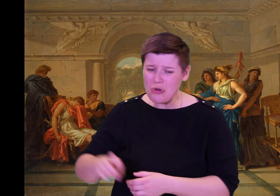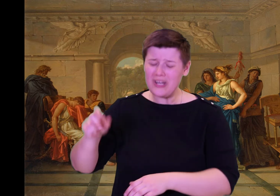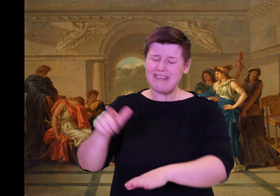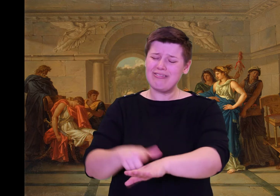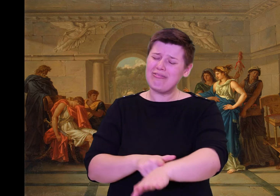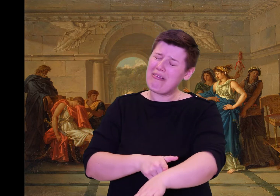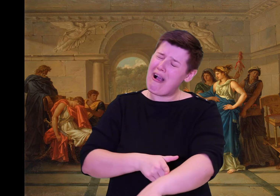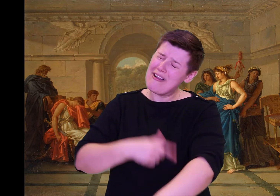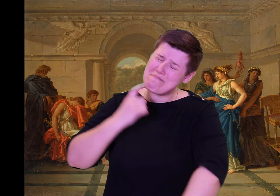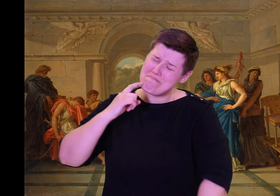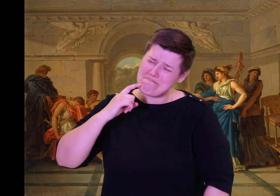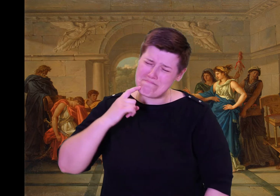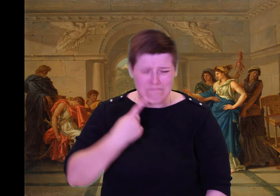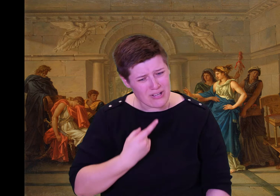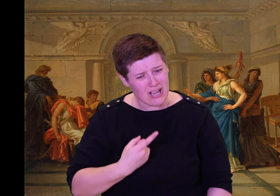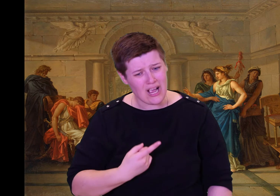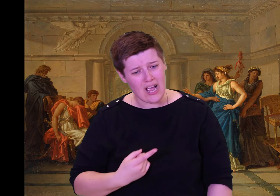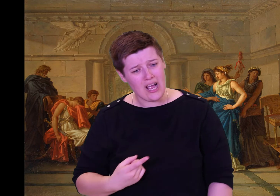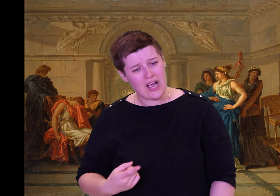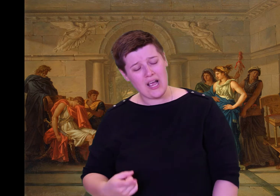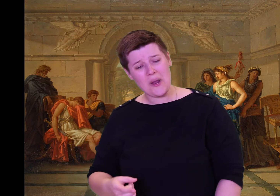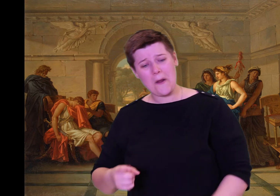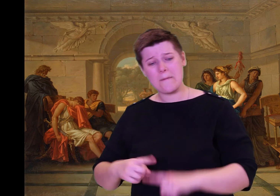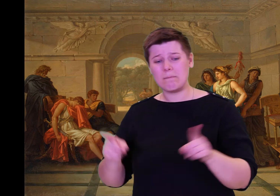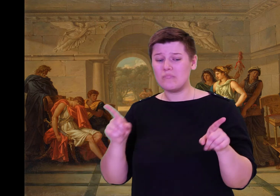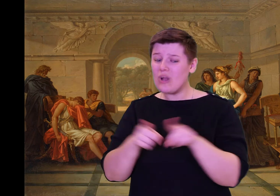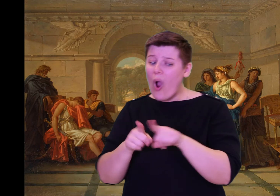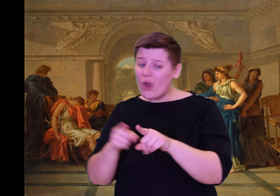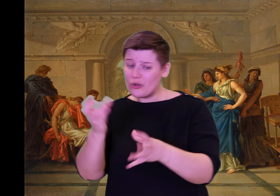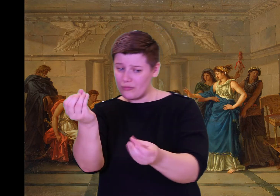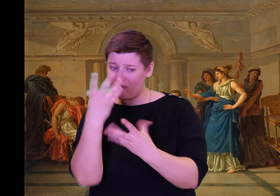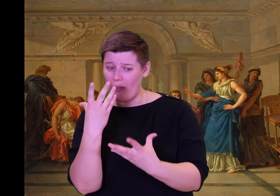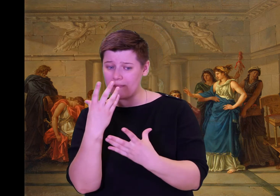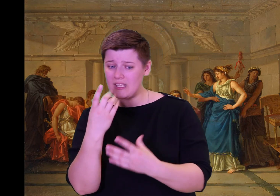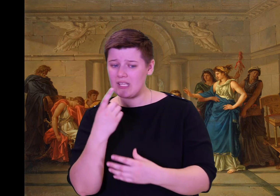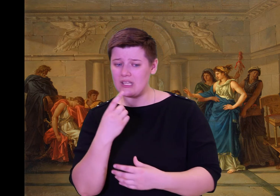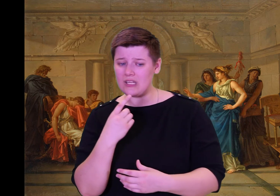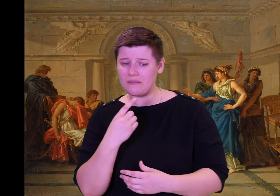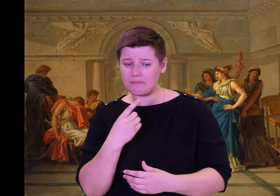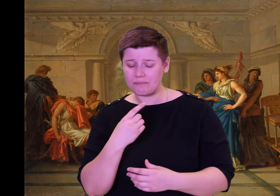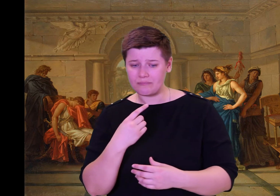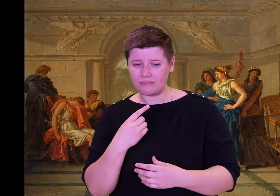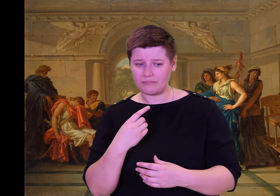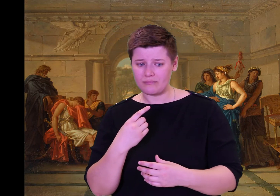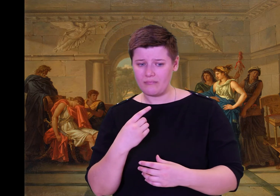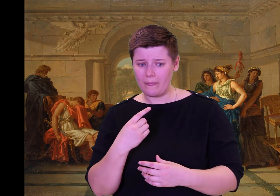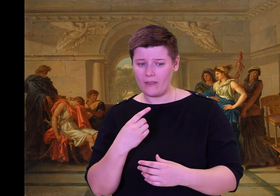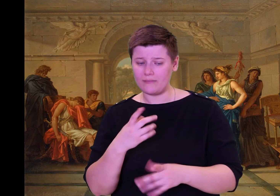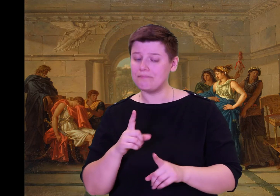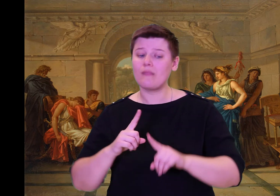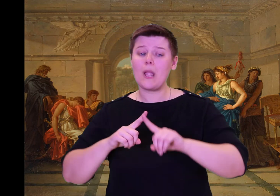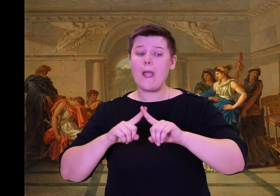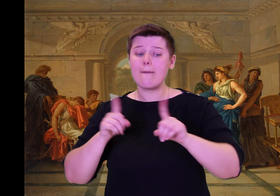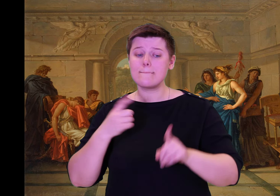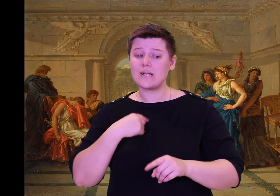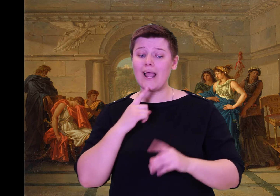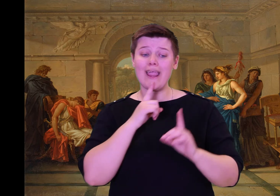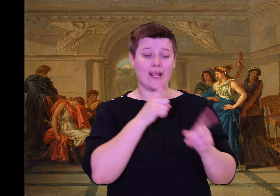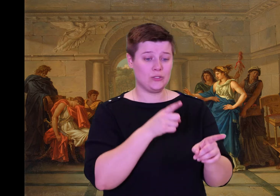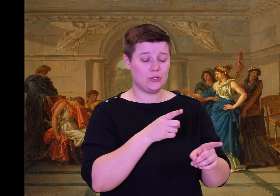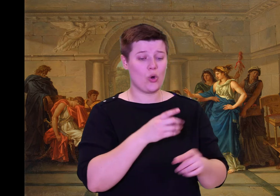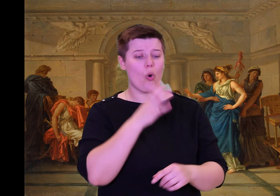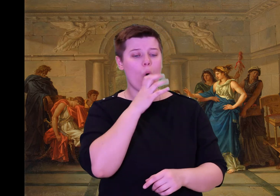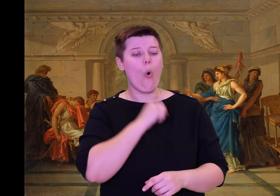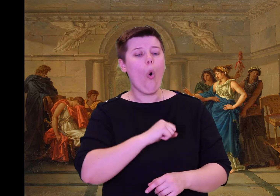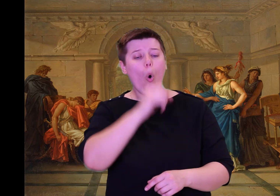a long and bitter journey! But I answered, 'Sir, I will do exactly as you say.